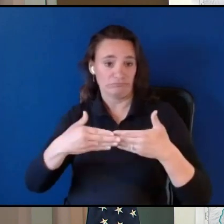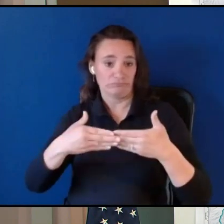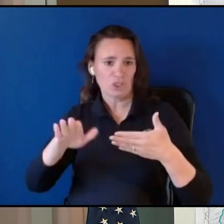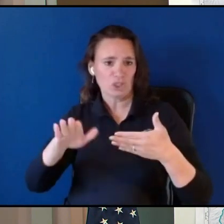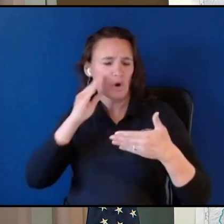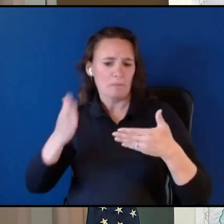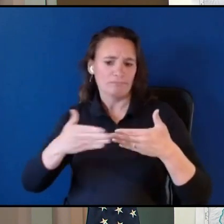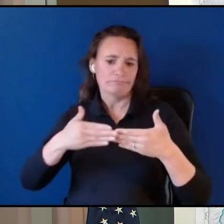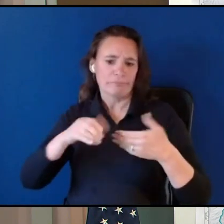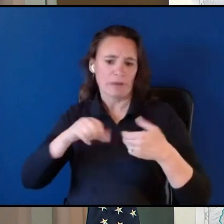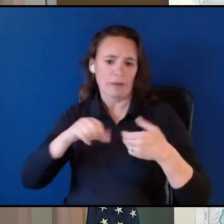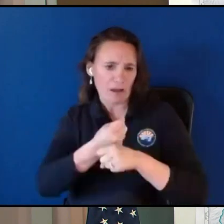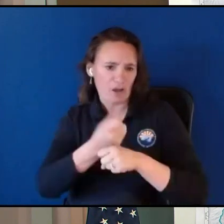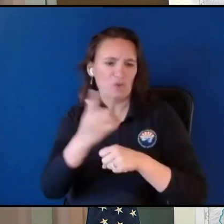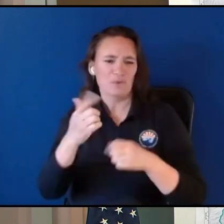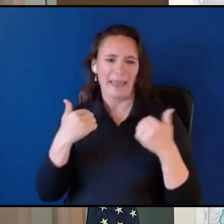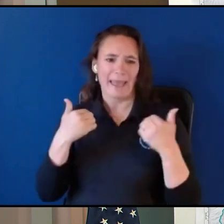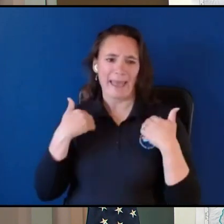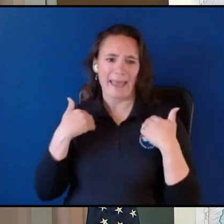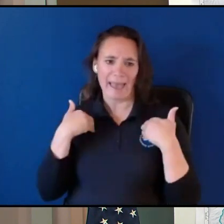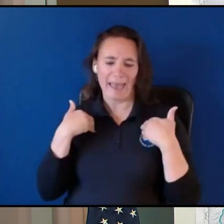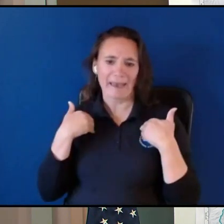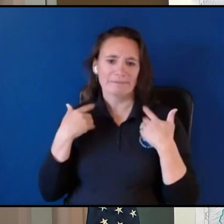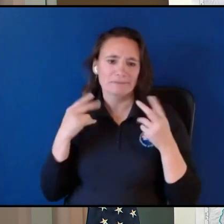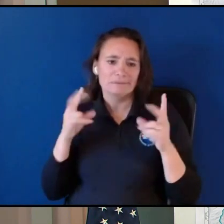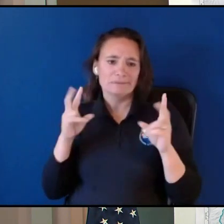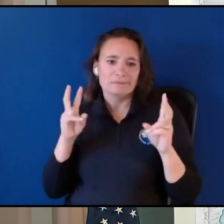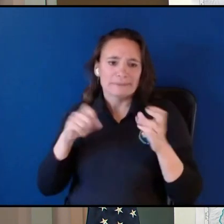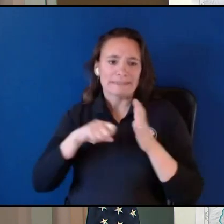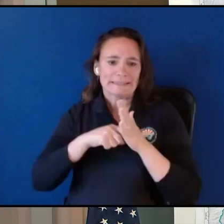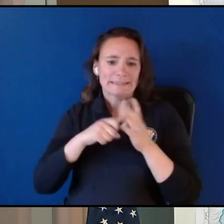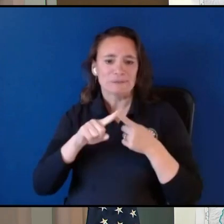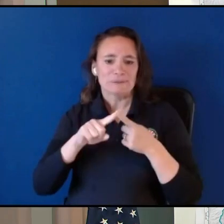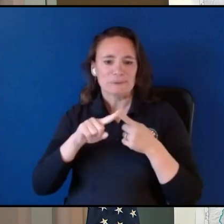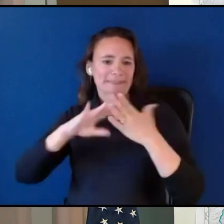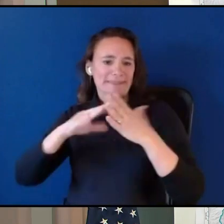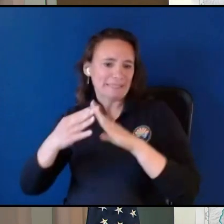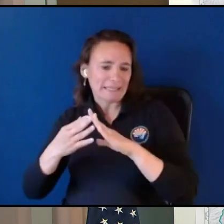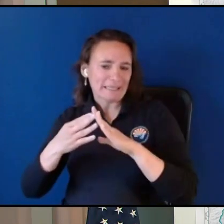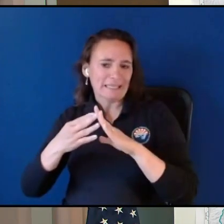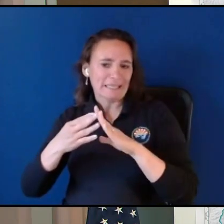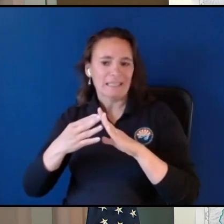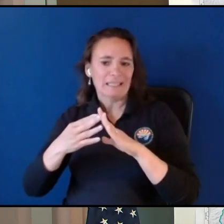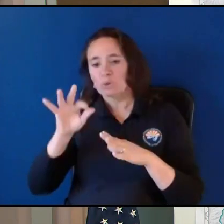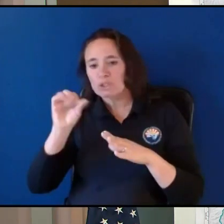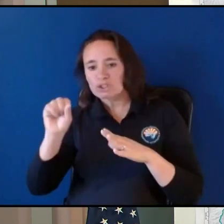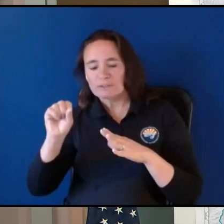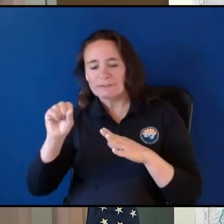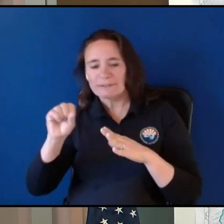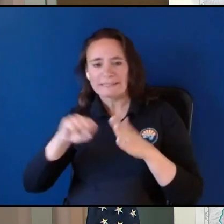So, lot of us have Forest Service keys to undo those locks or if we absolutely have to get in your property, we have bolt cutters.